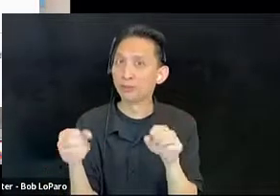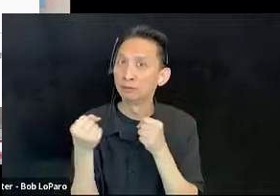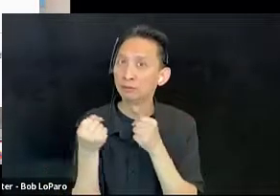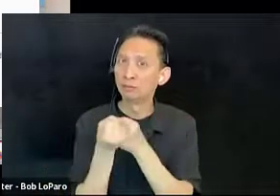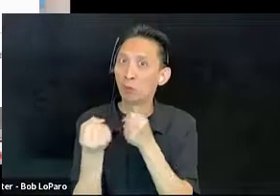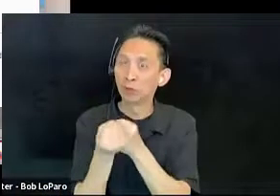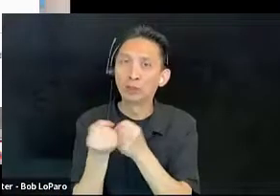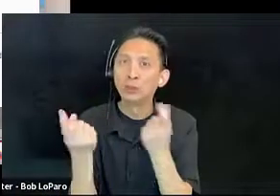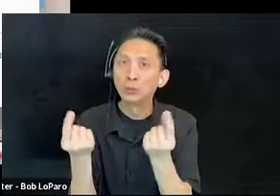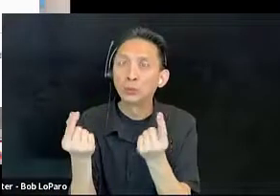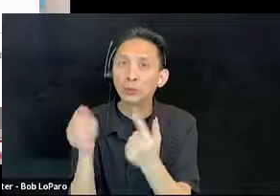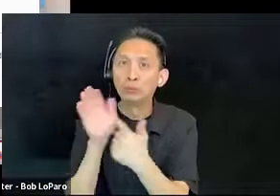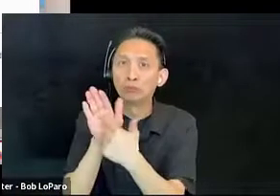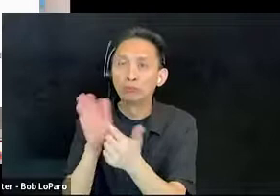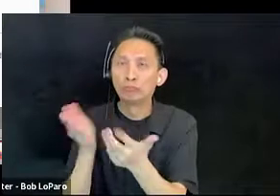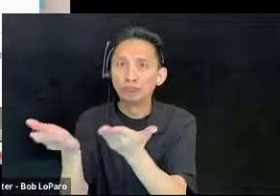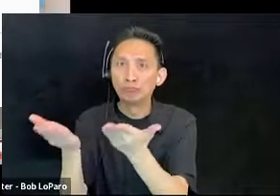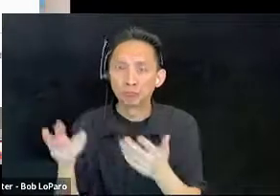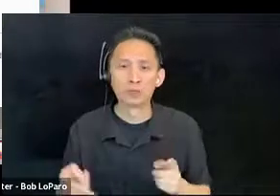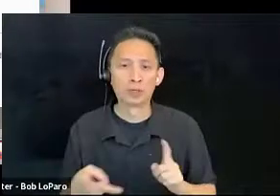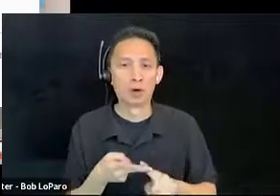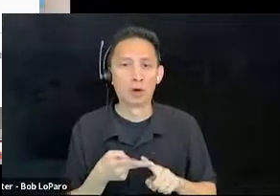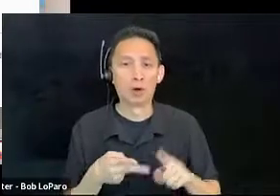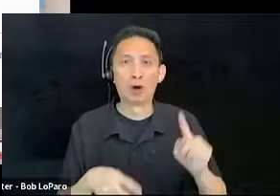which include pro-tactile and haptics.